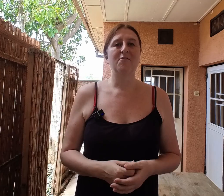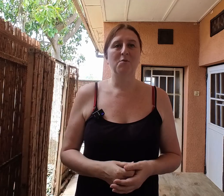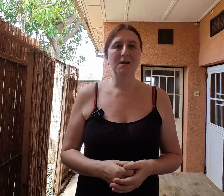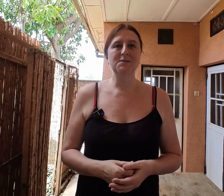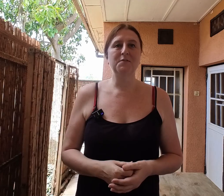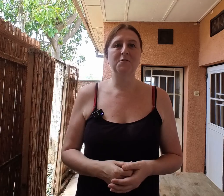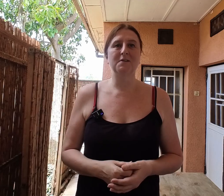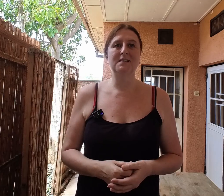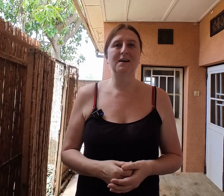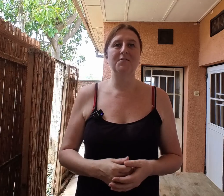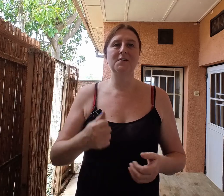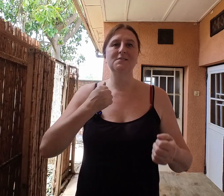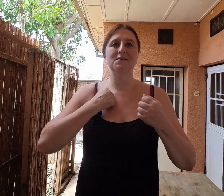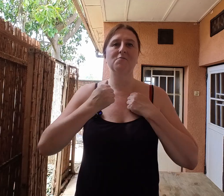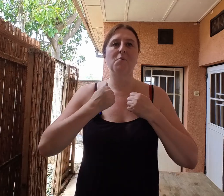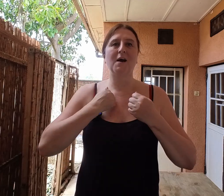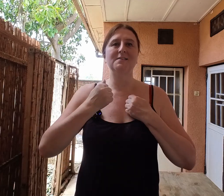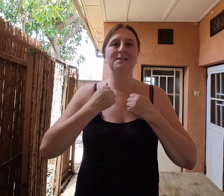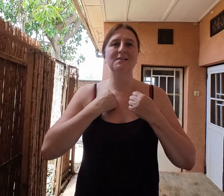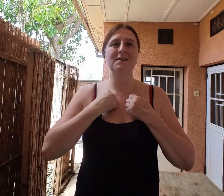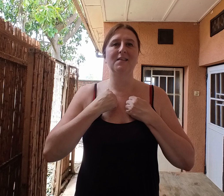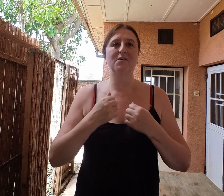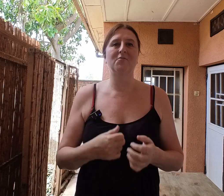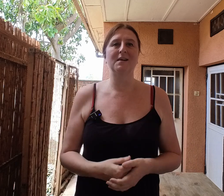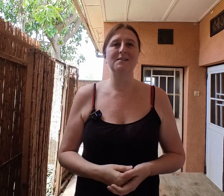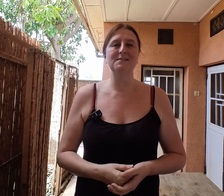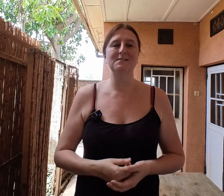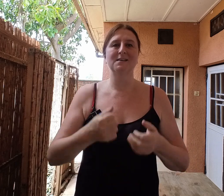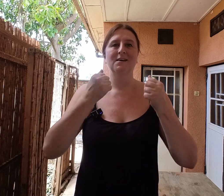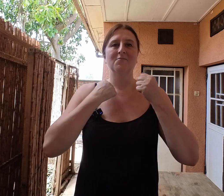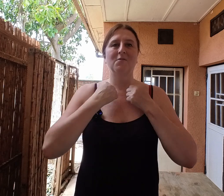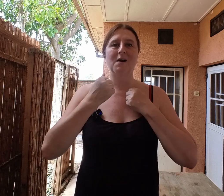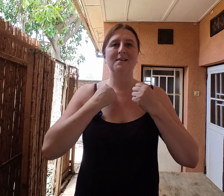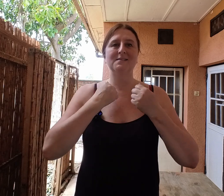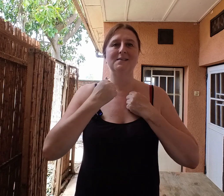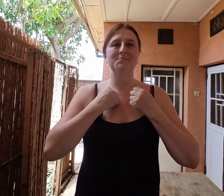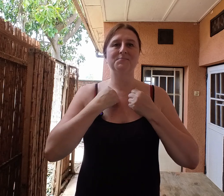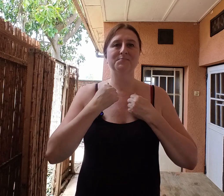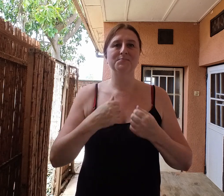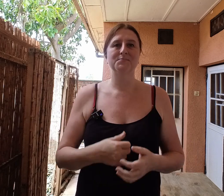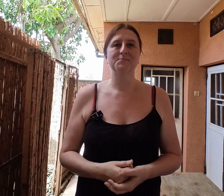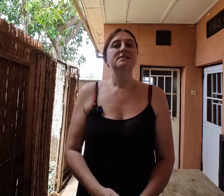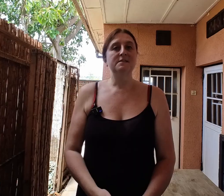Okay, Rwanda we've already covered. Rwanda like the gorillas. Rwanda.